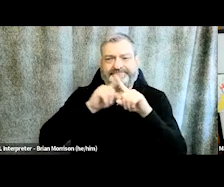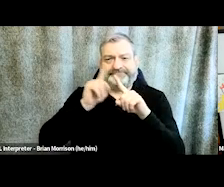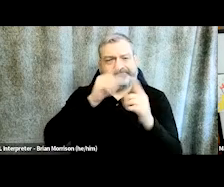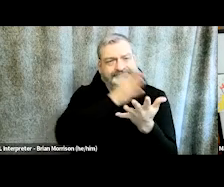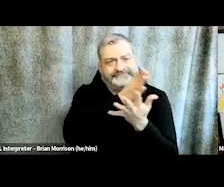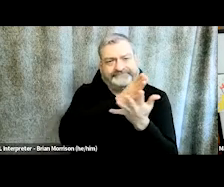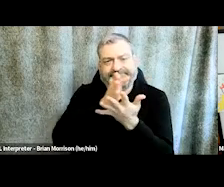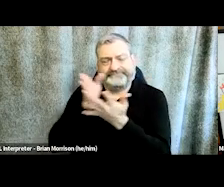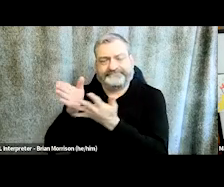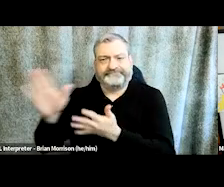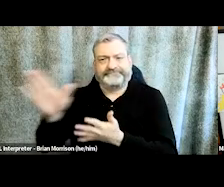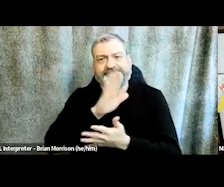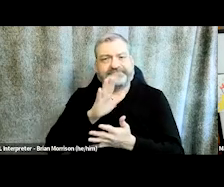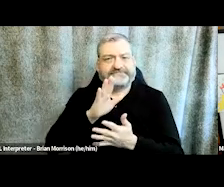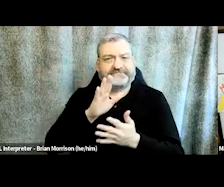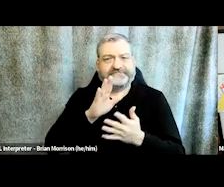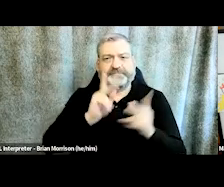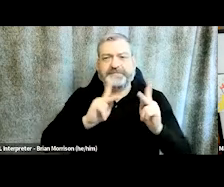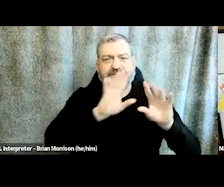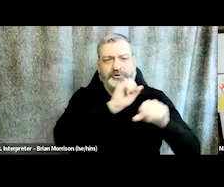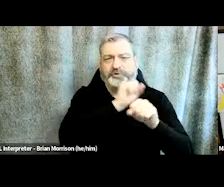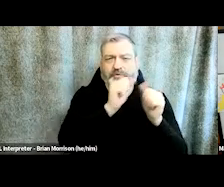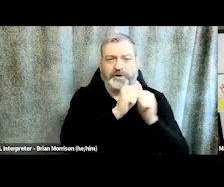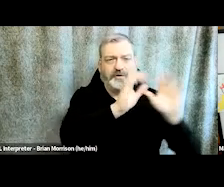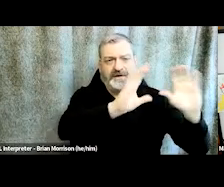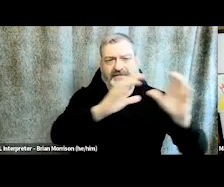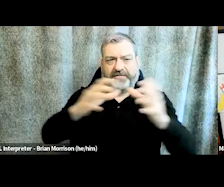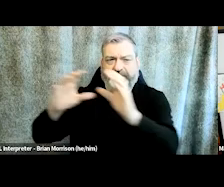with the organizations that we're talking about here. We're talking about the general public,